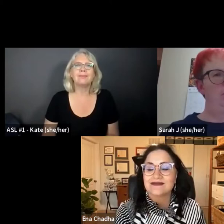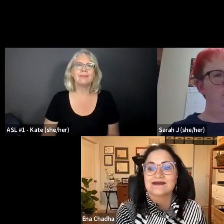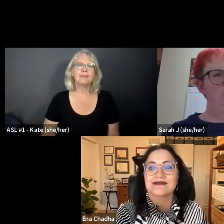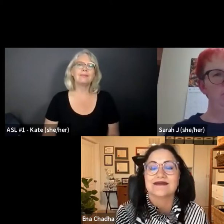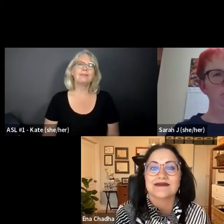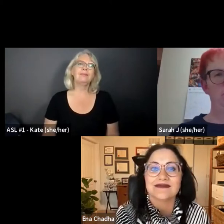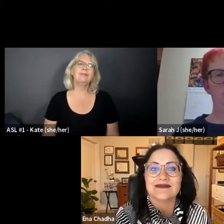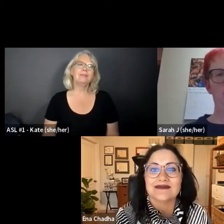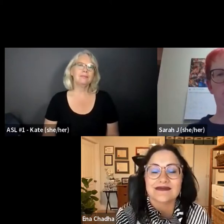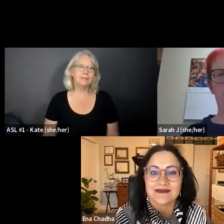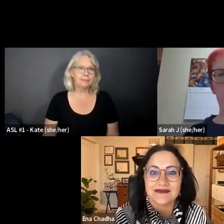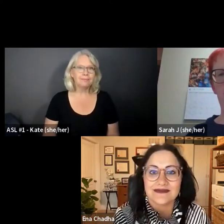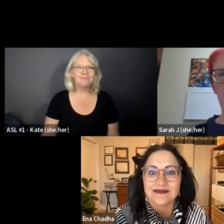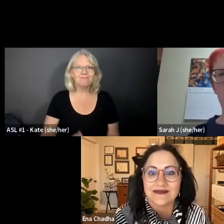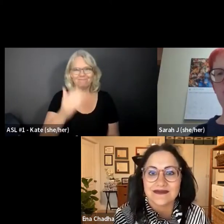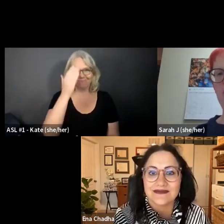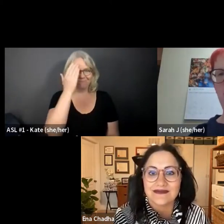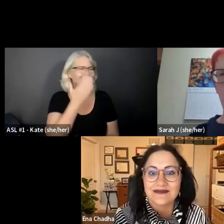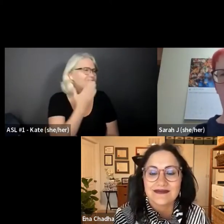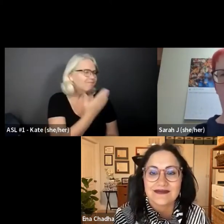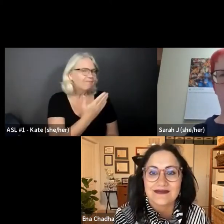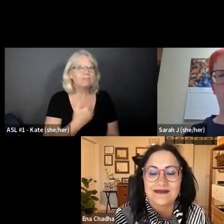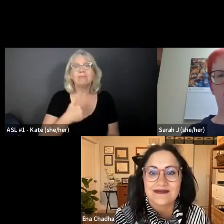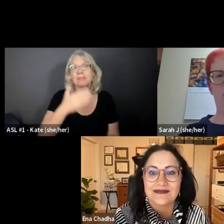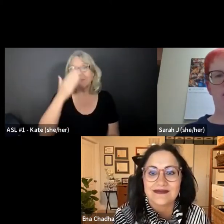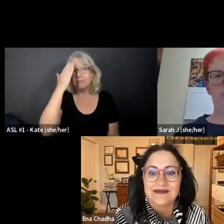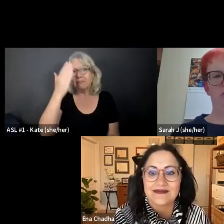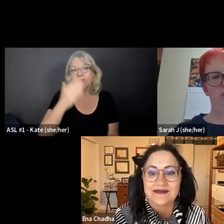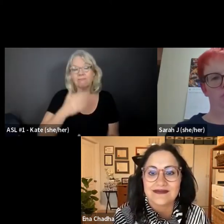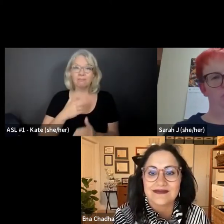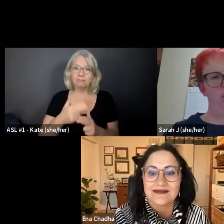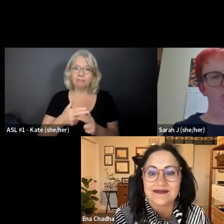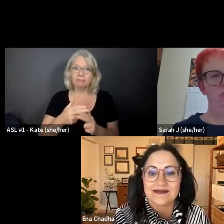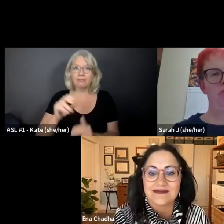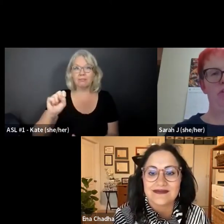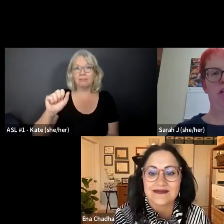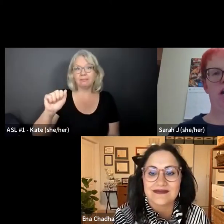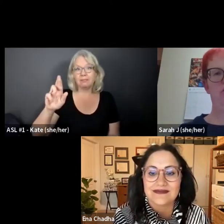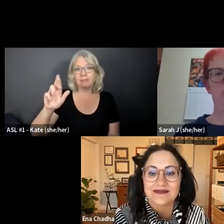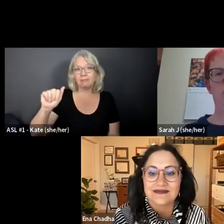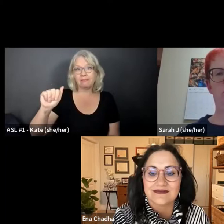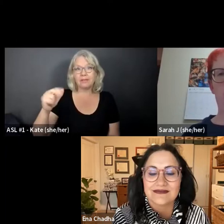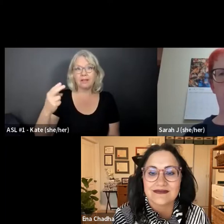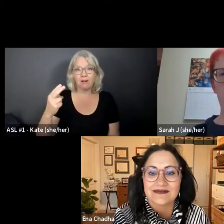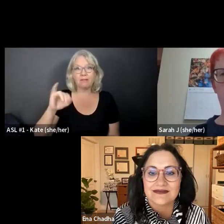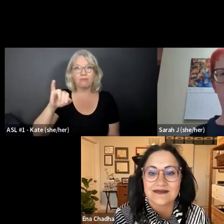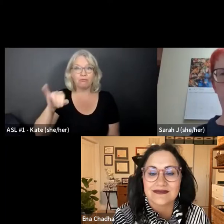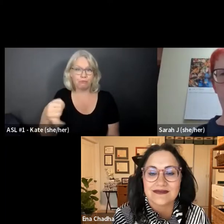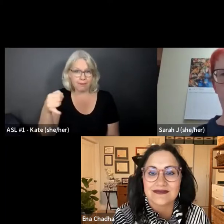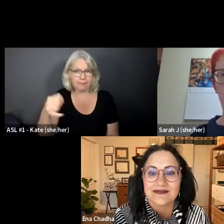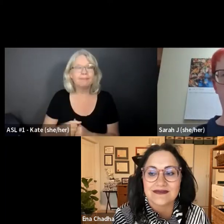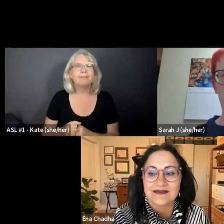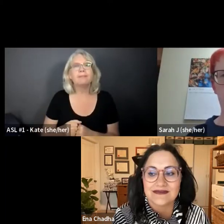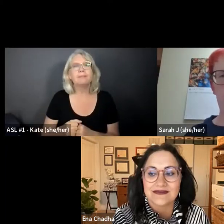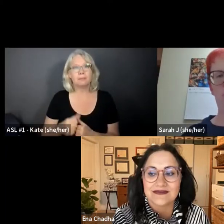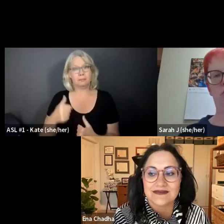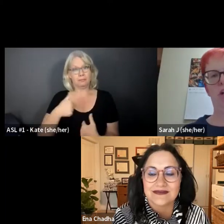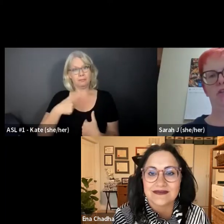MY NAME IS SARAH J. AND JUST VERY BRIEFLY, I HAVE BEEN PART OF THE RESPECTING RIGHTS